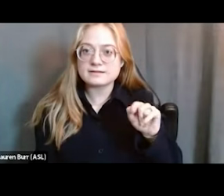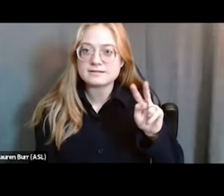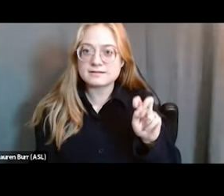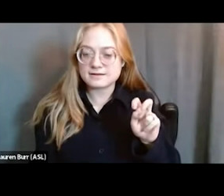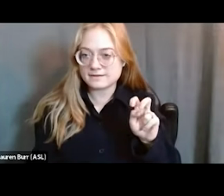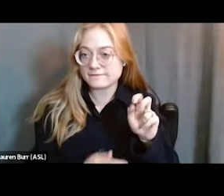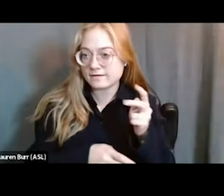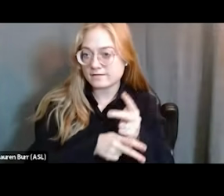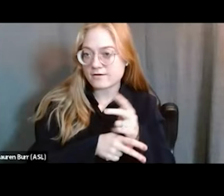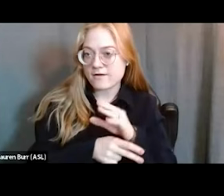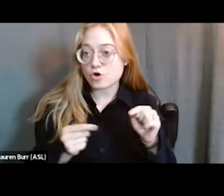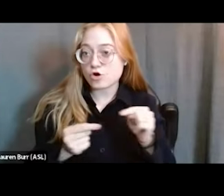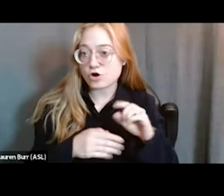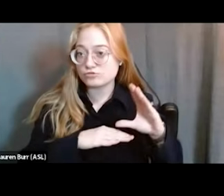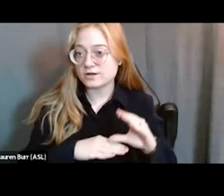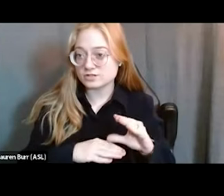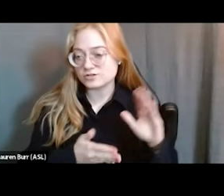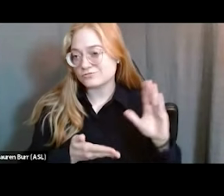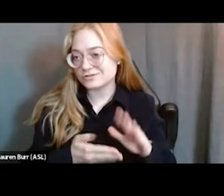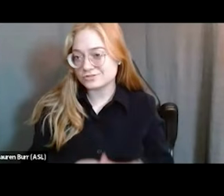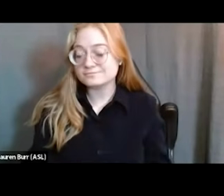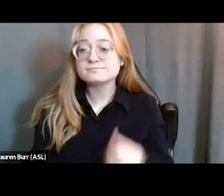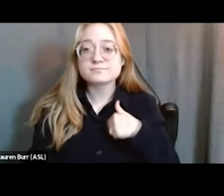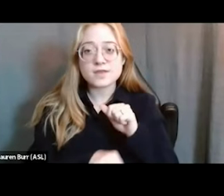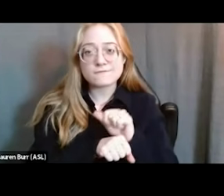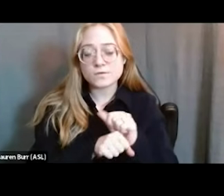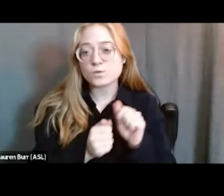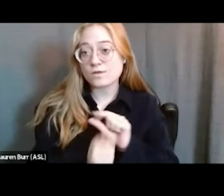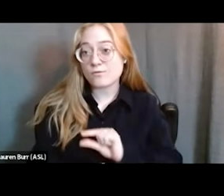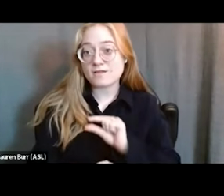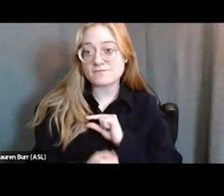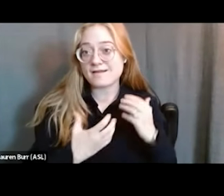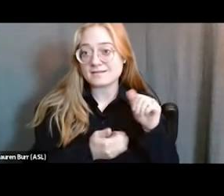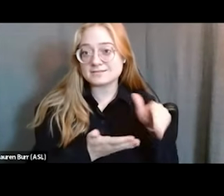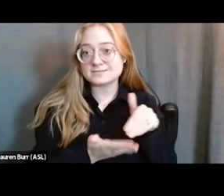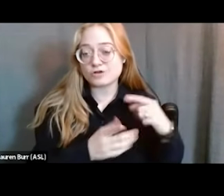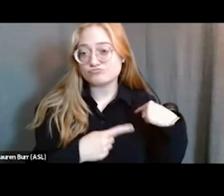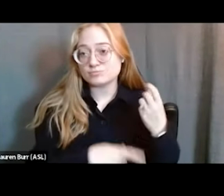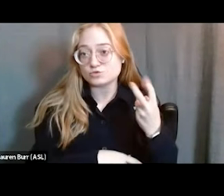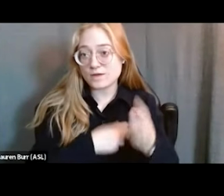So I've worked in federally qualified health centers for 12 years and part of my role